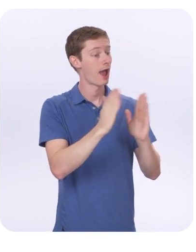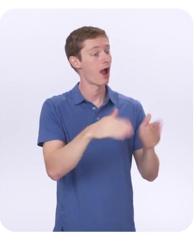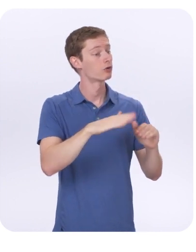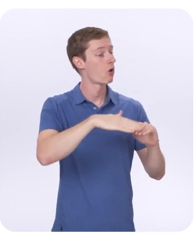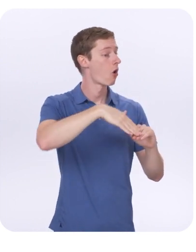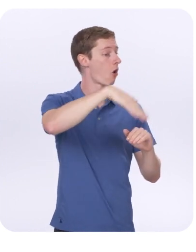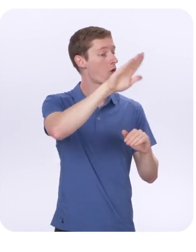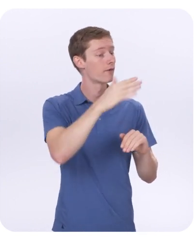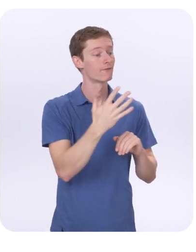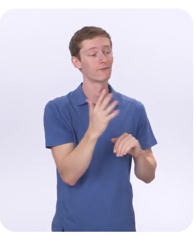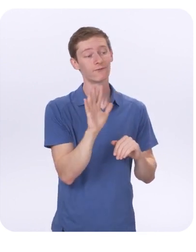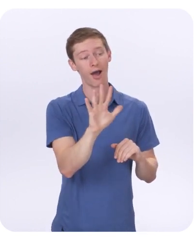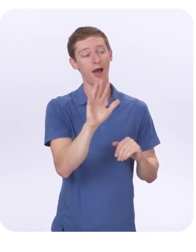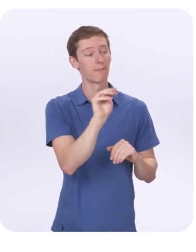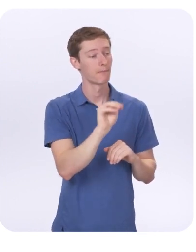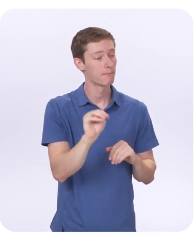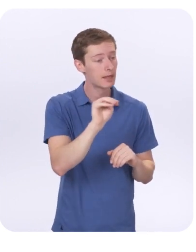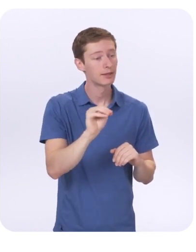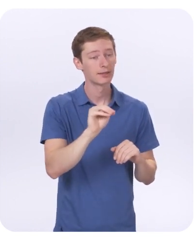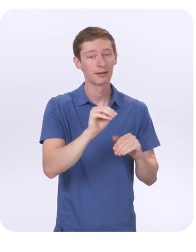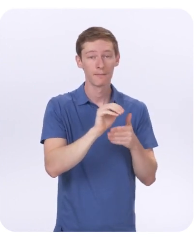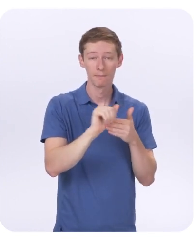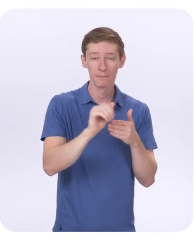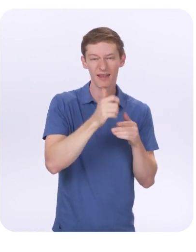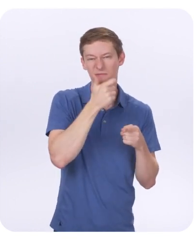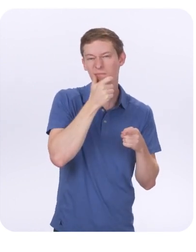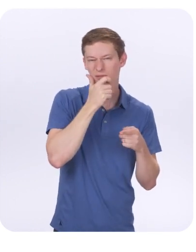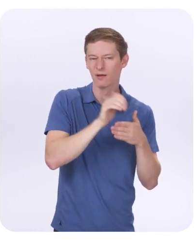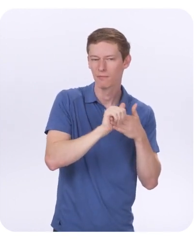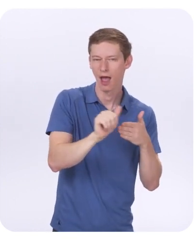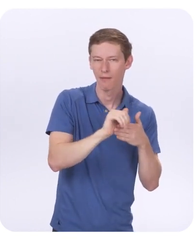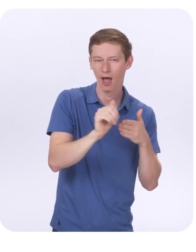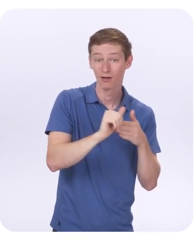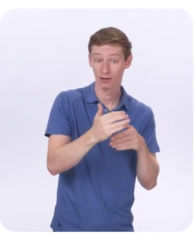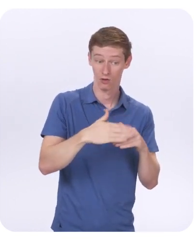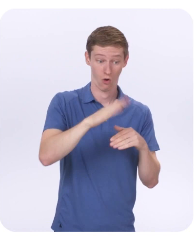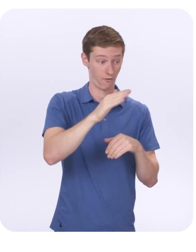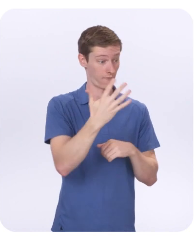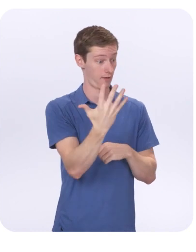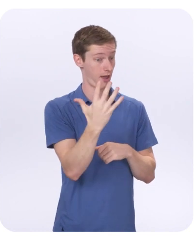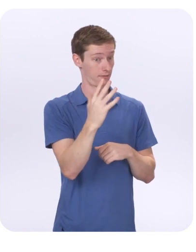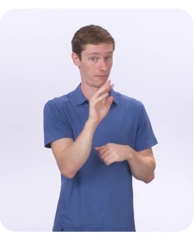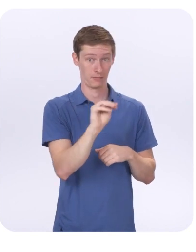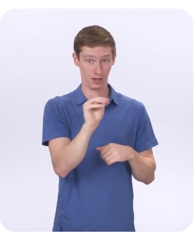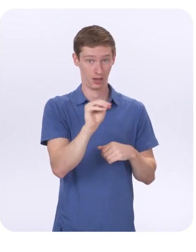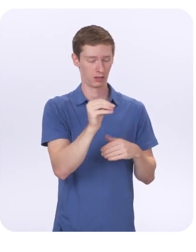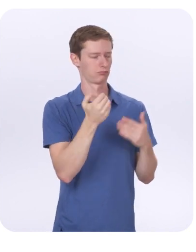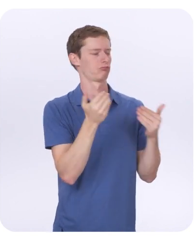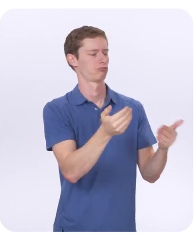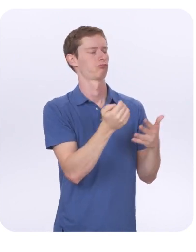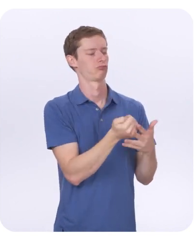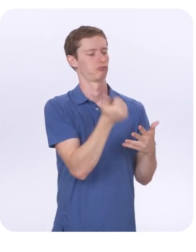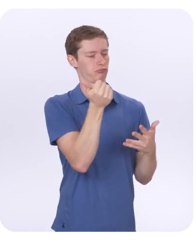It makes these changes and if you execute, you can see this updated plot in which the bulk